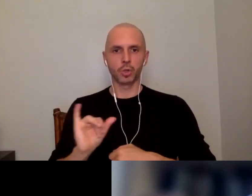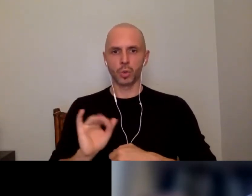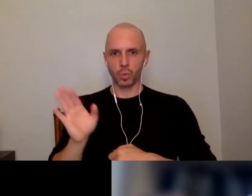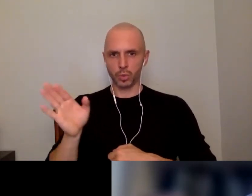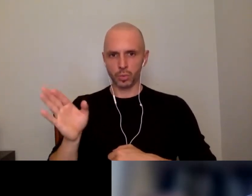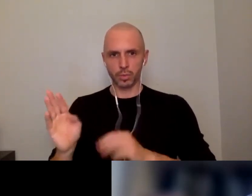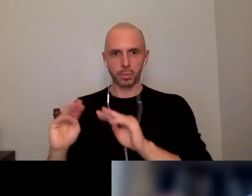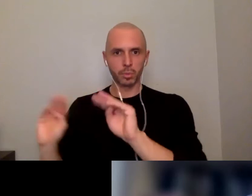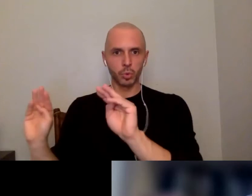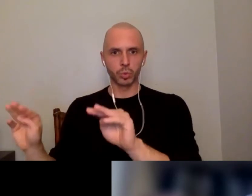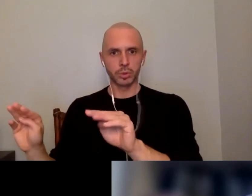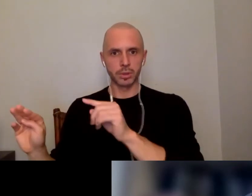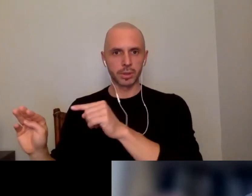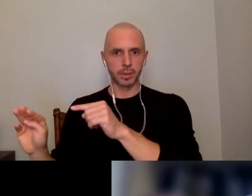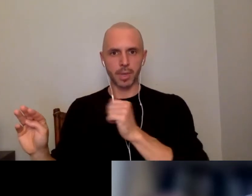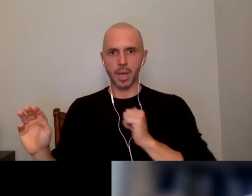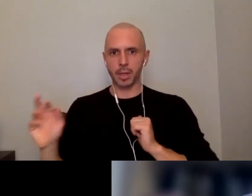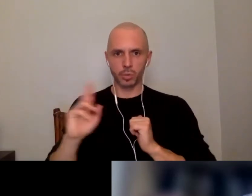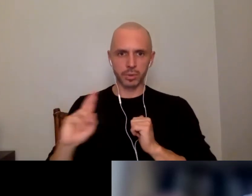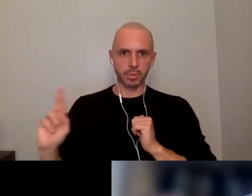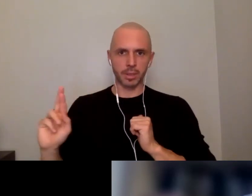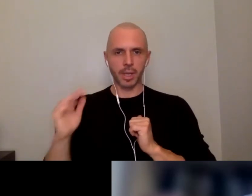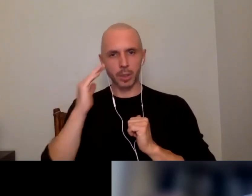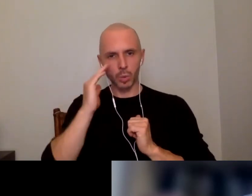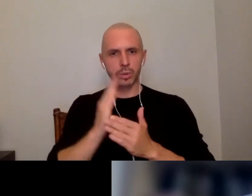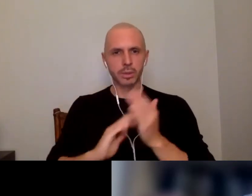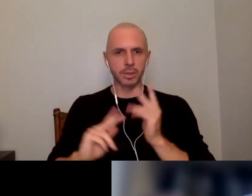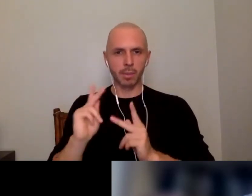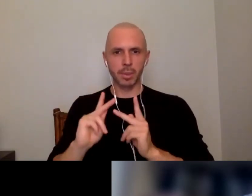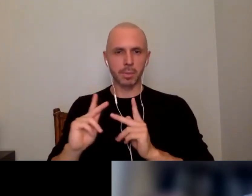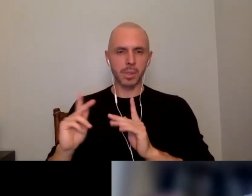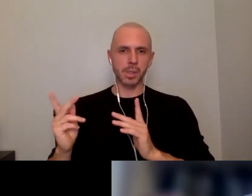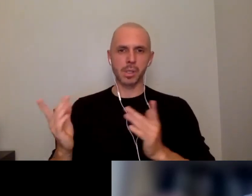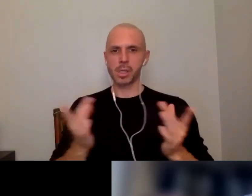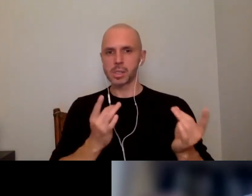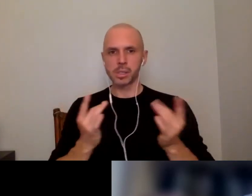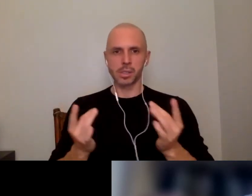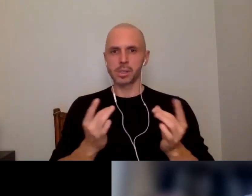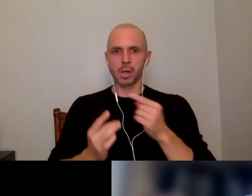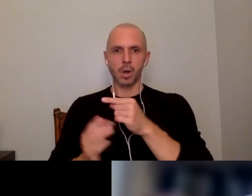it and and respect it as well but i think maybe what people might not know about my